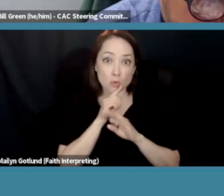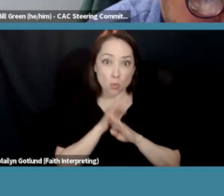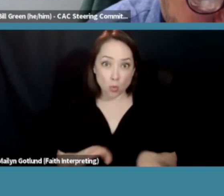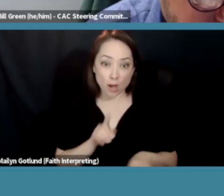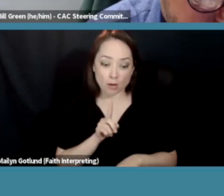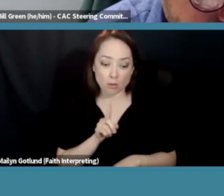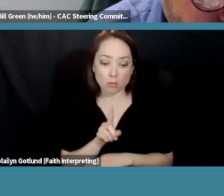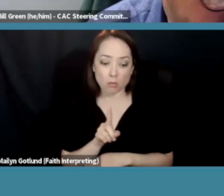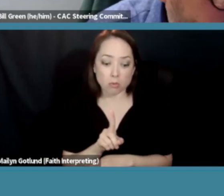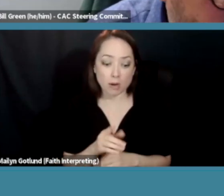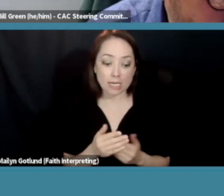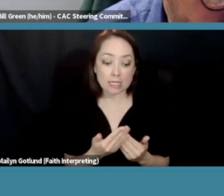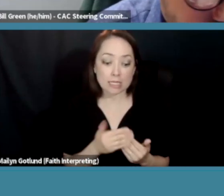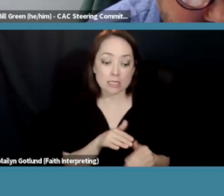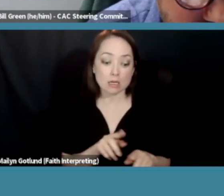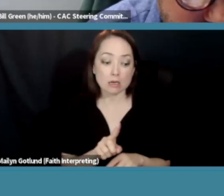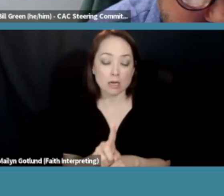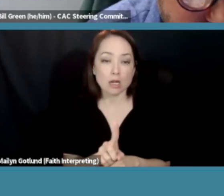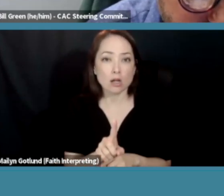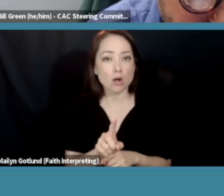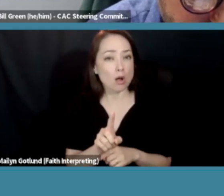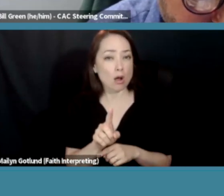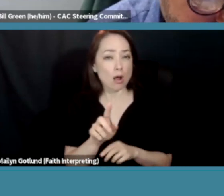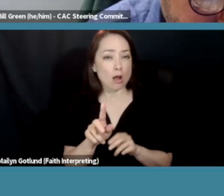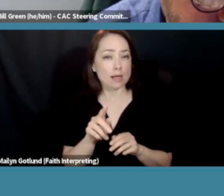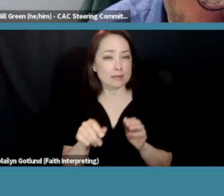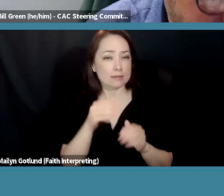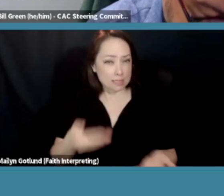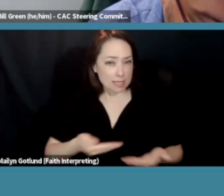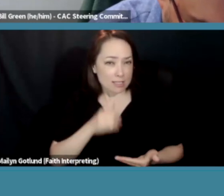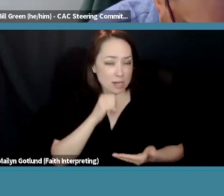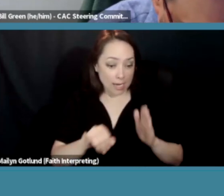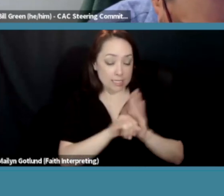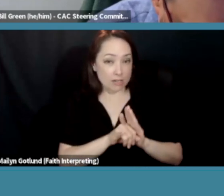Possibly guests who identify as disabled will not always be presenting in that way.